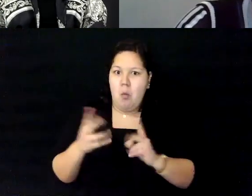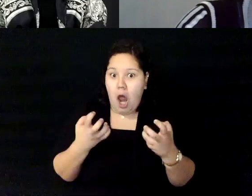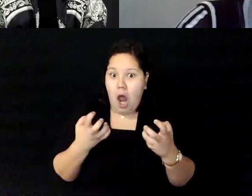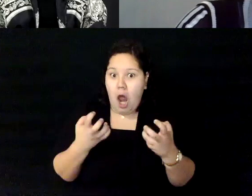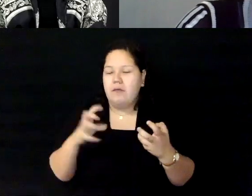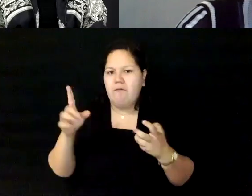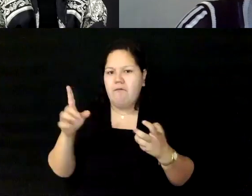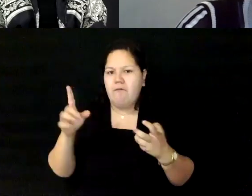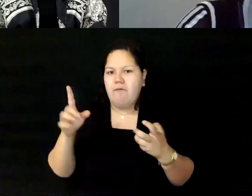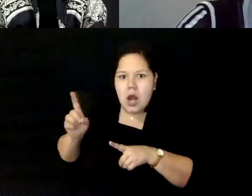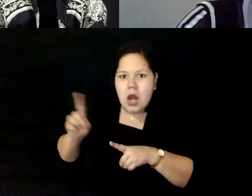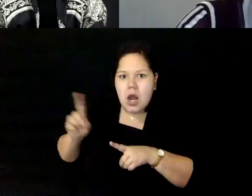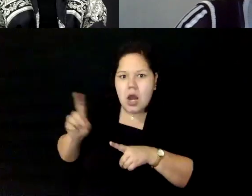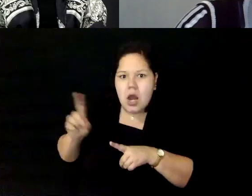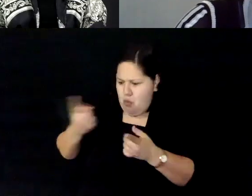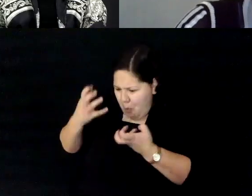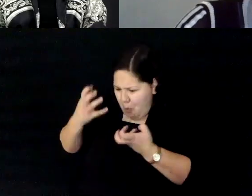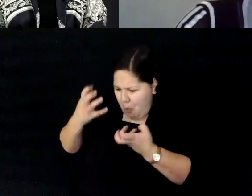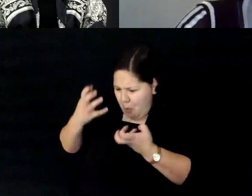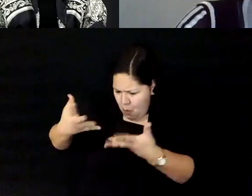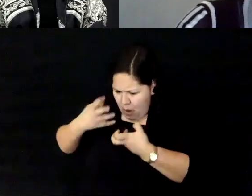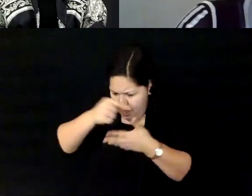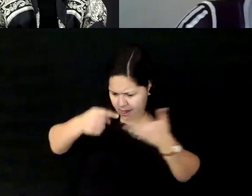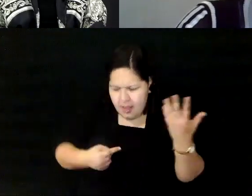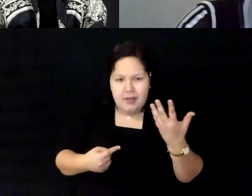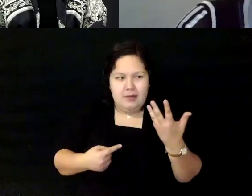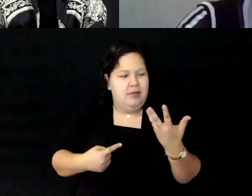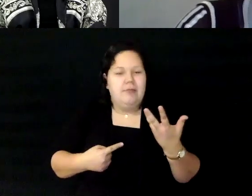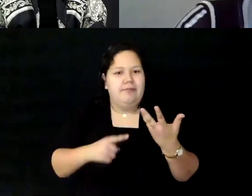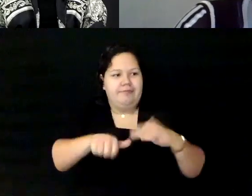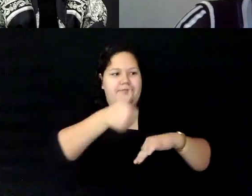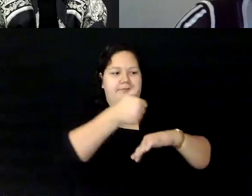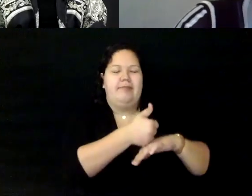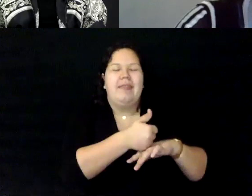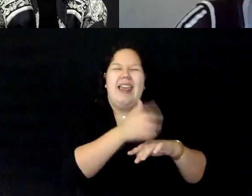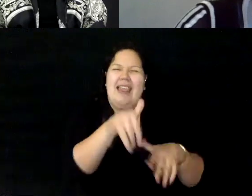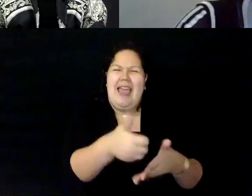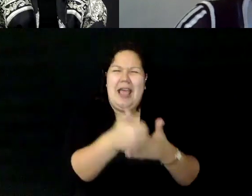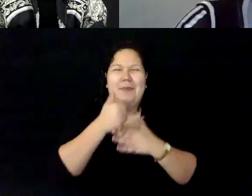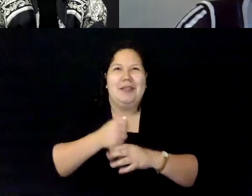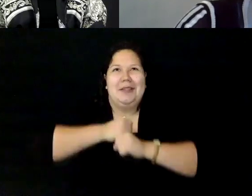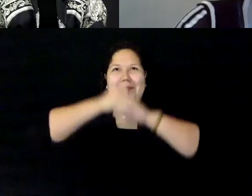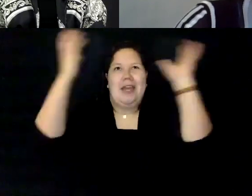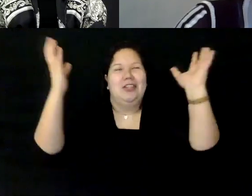And then that gave us space to kind of imagine, like, what we would actually want now that we have